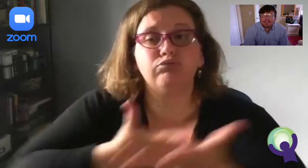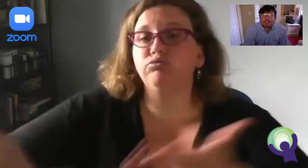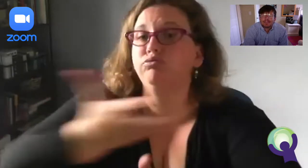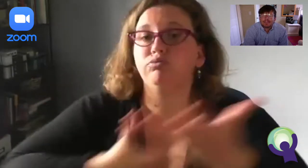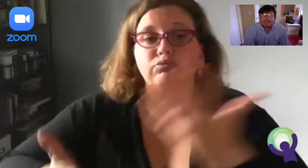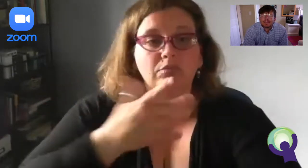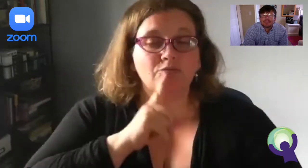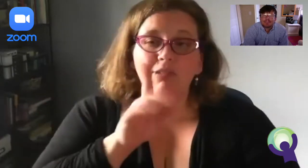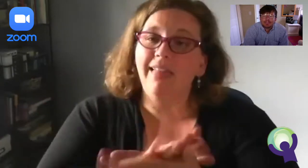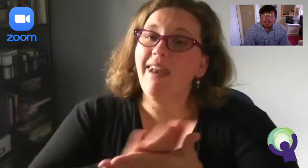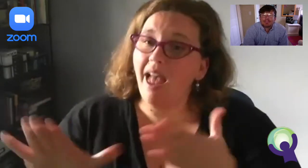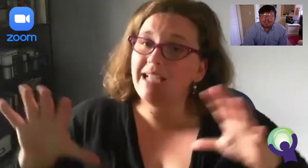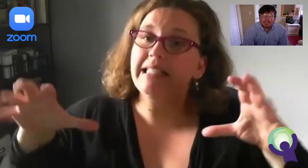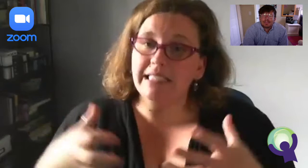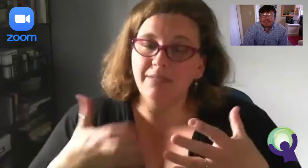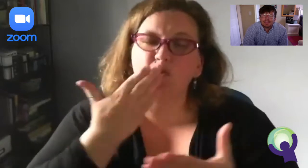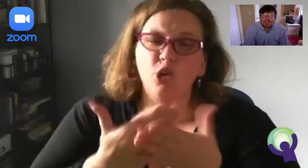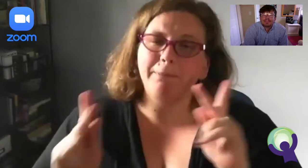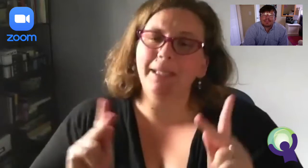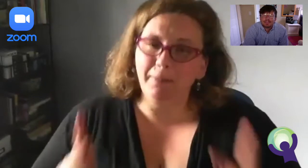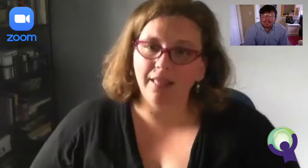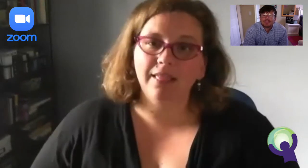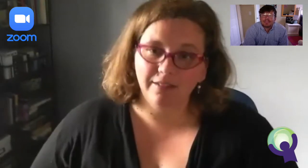communication is very easy for all of us it's nice to have a team